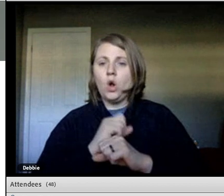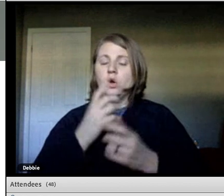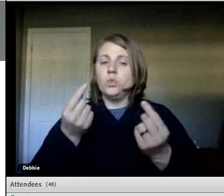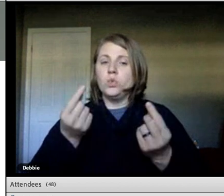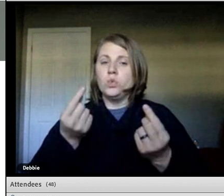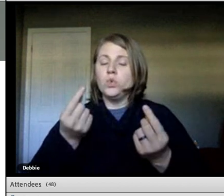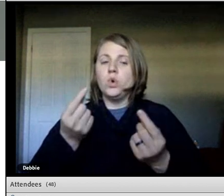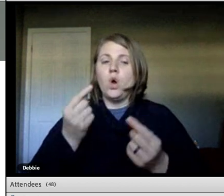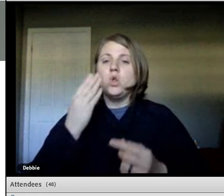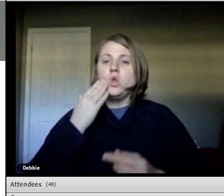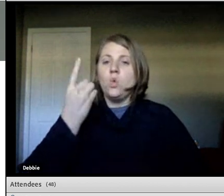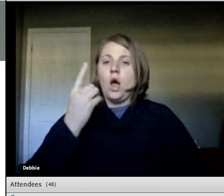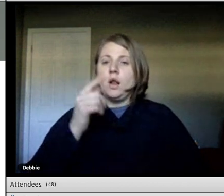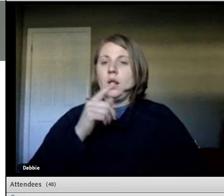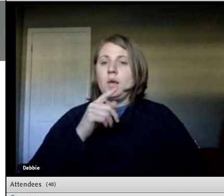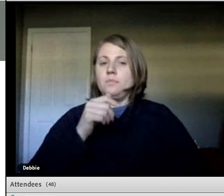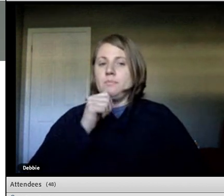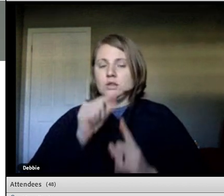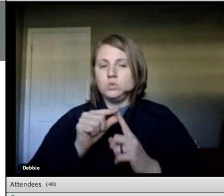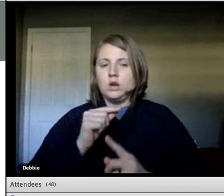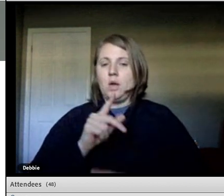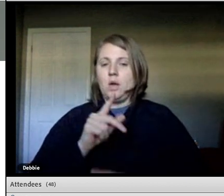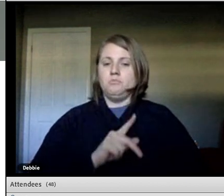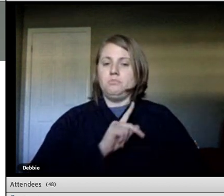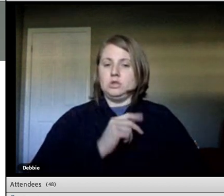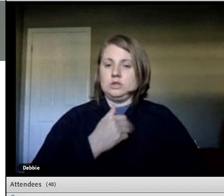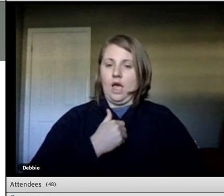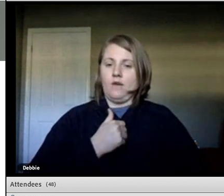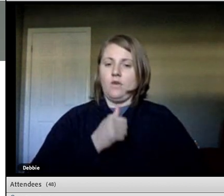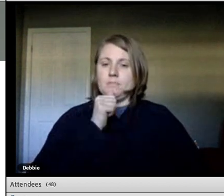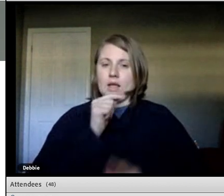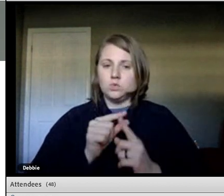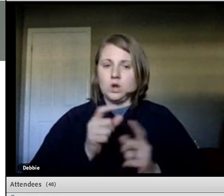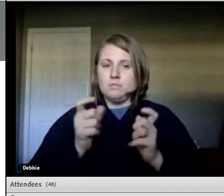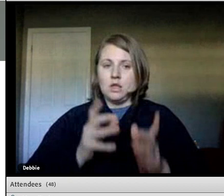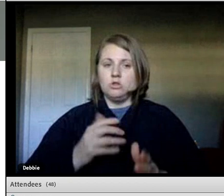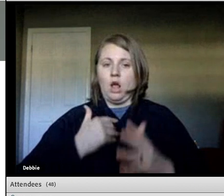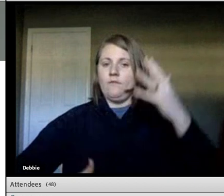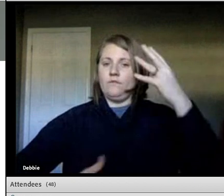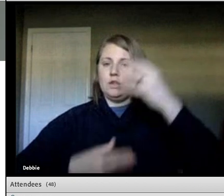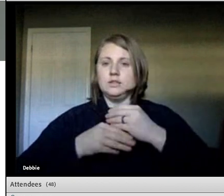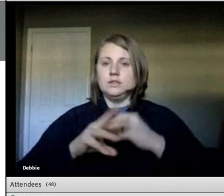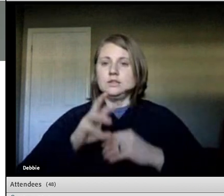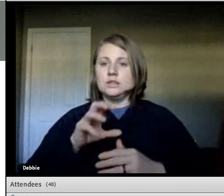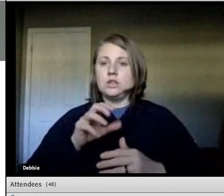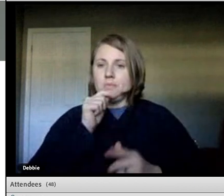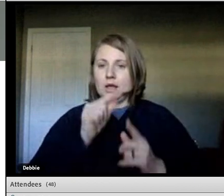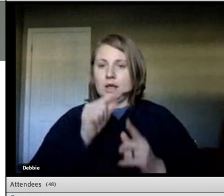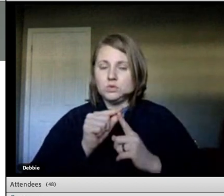So personally I have a password manager. I have 600 passwords in there. I don't know what any password is.